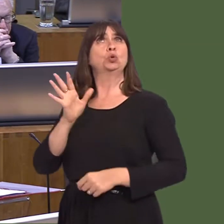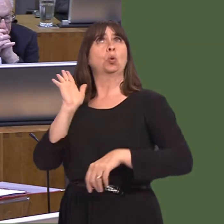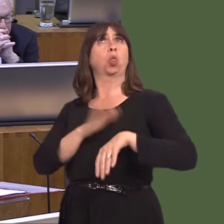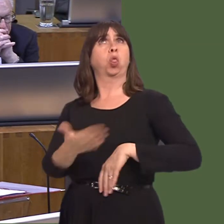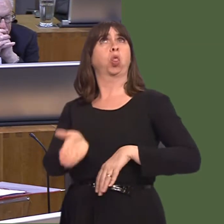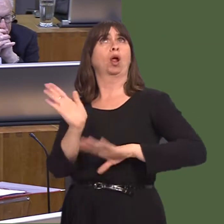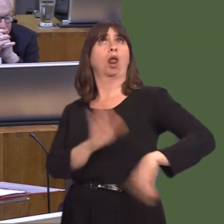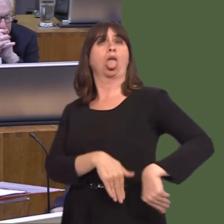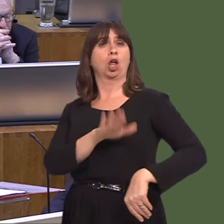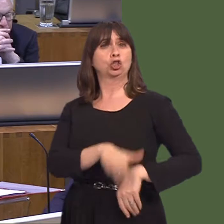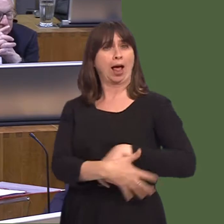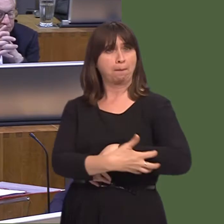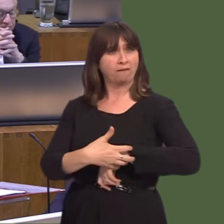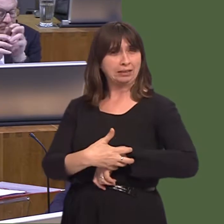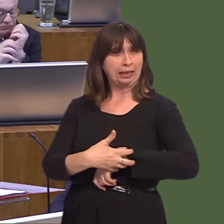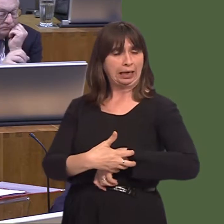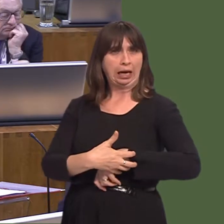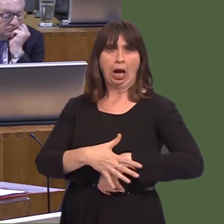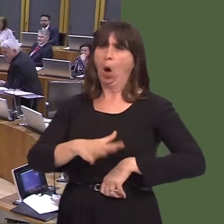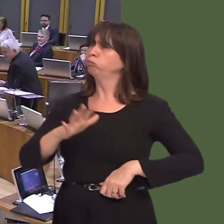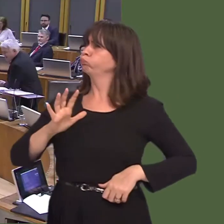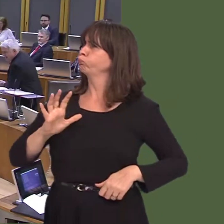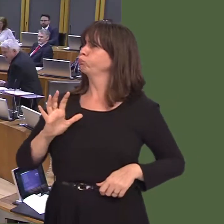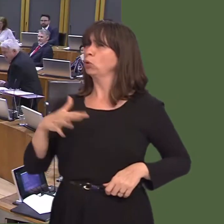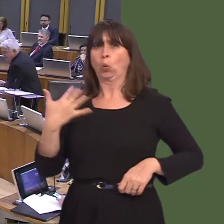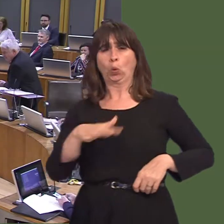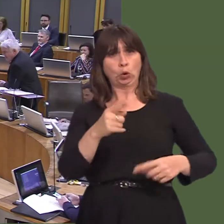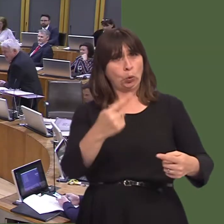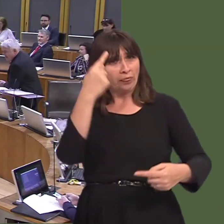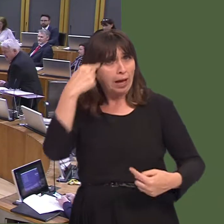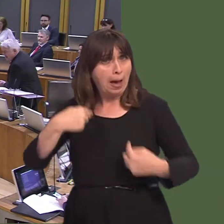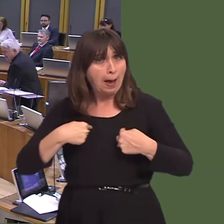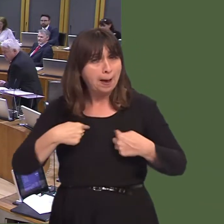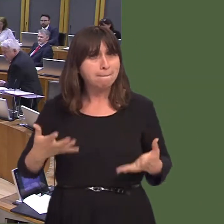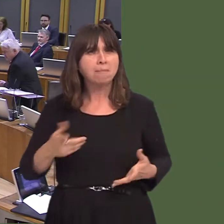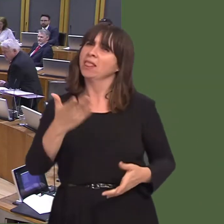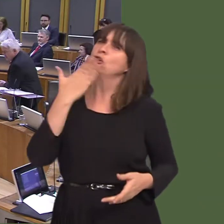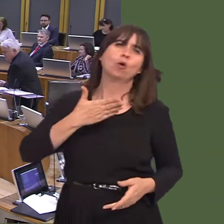That is a profoundlyó [Interruption.]óa profoundly unfair allegation to make, but